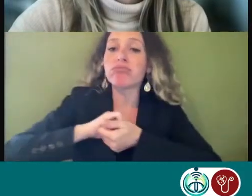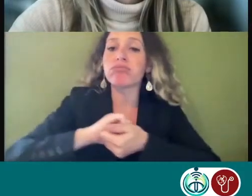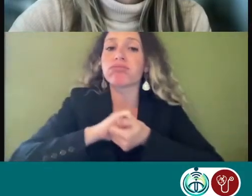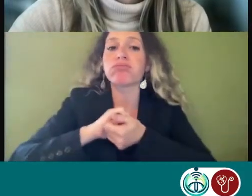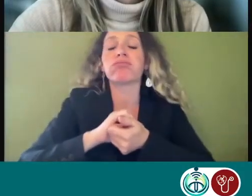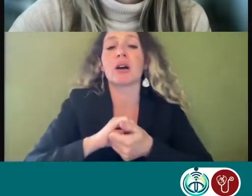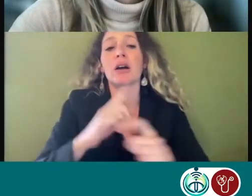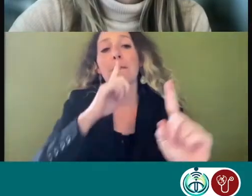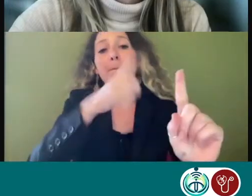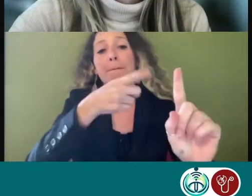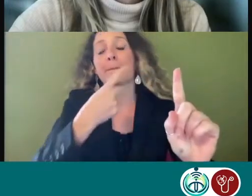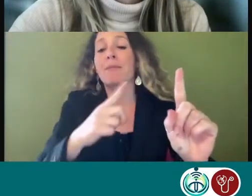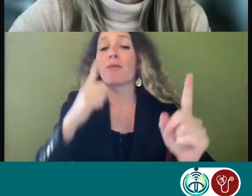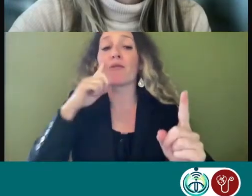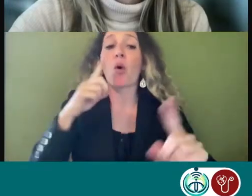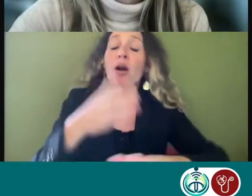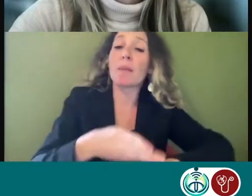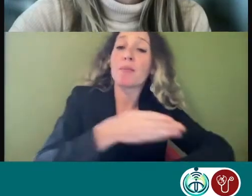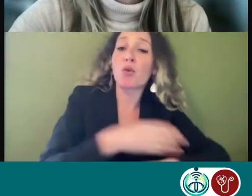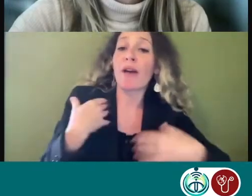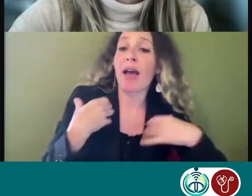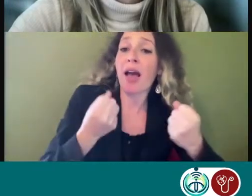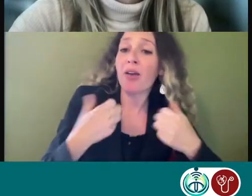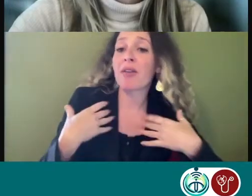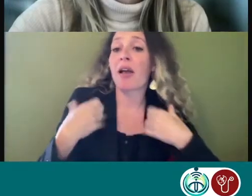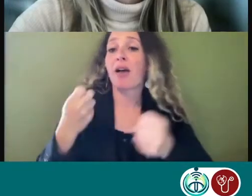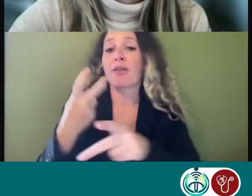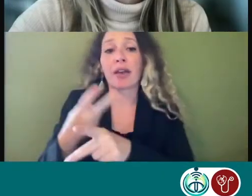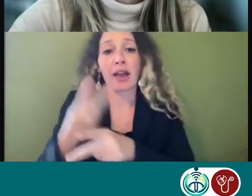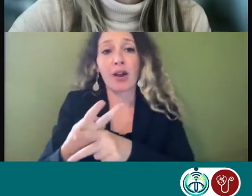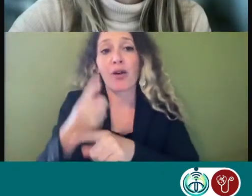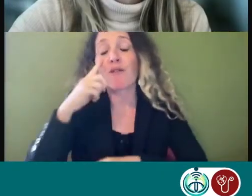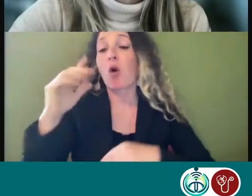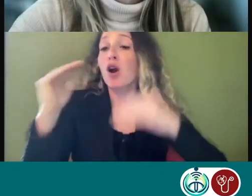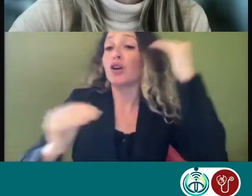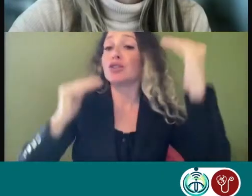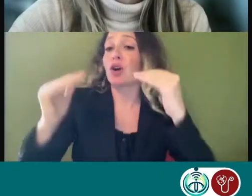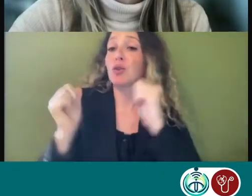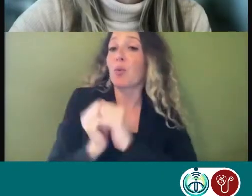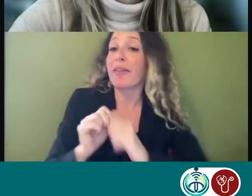health care, and health outcomes for adults with IDD in a measurable way by engaging